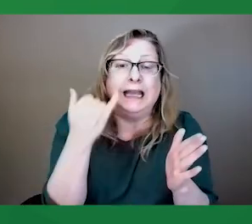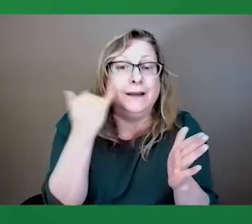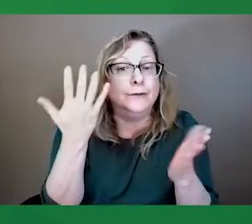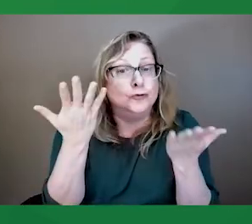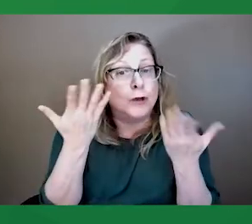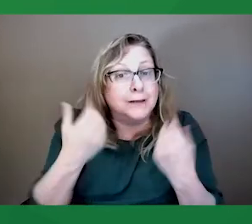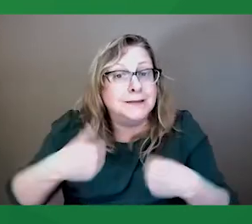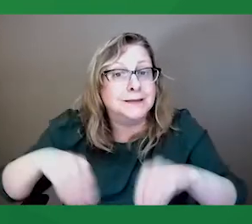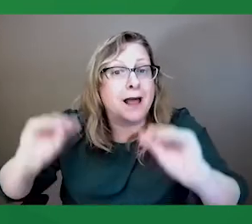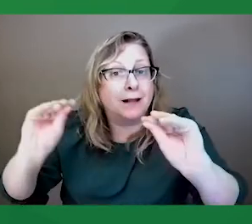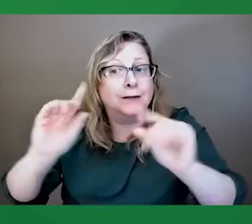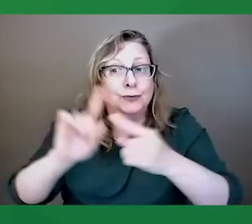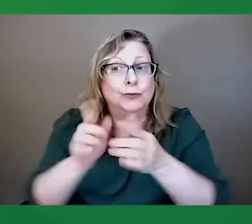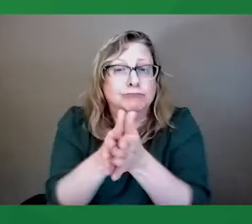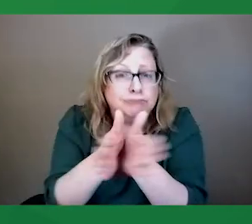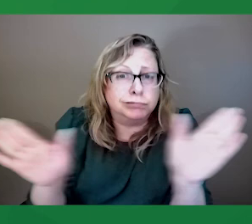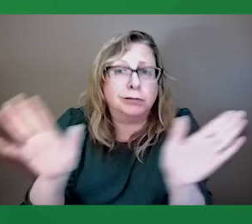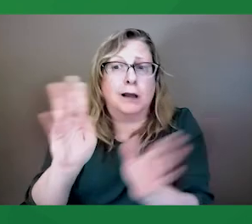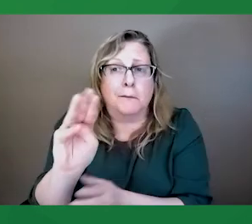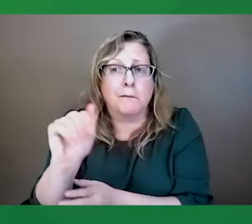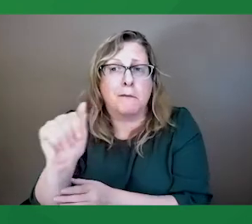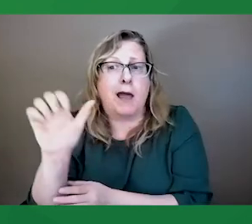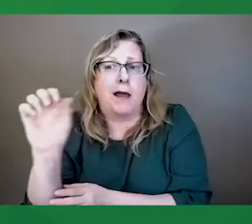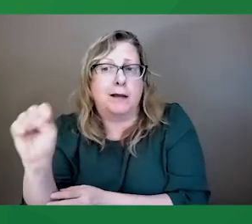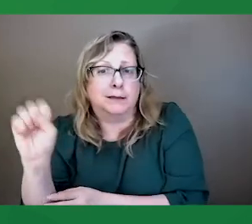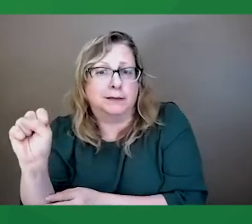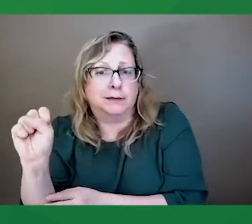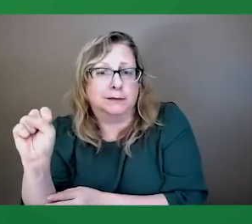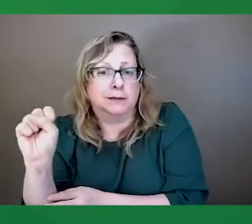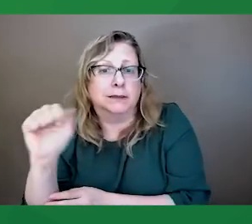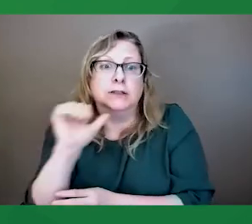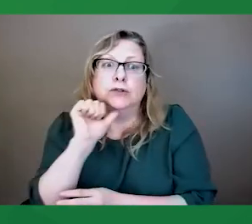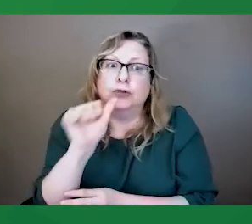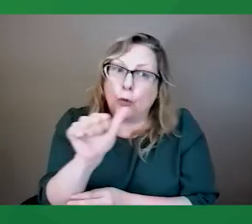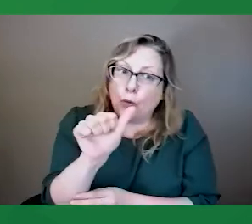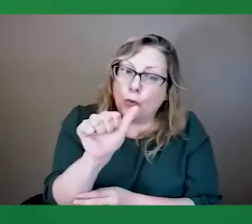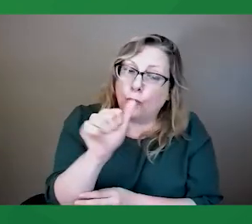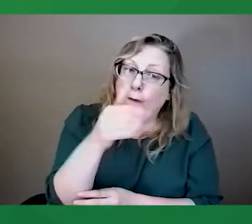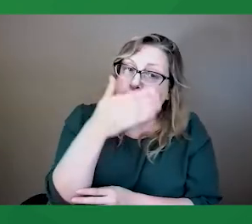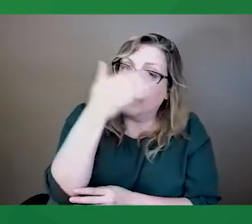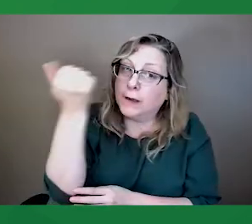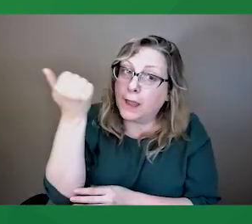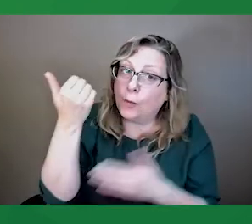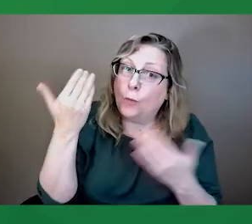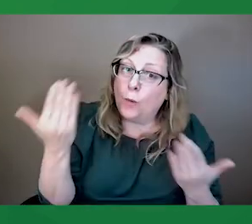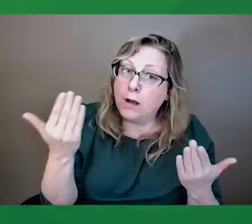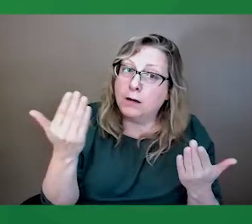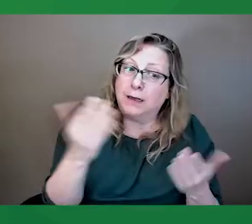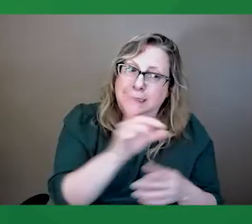you shouldn't forget that your users in the disability market should be able to afford your product.